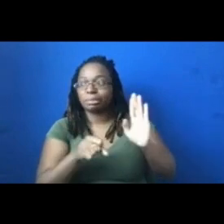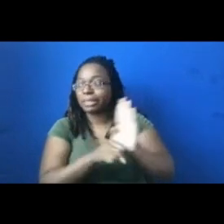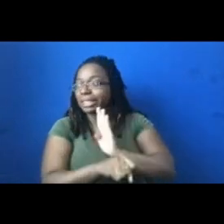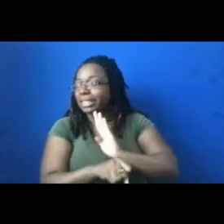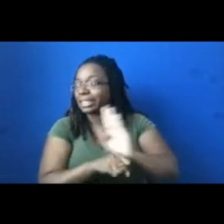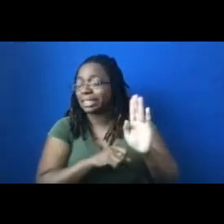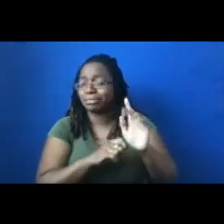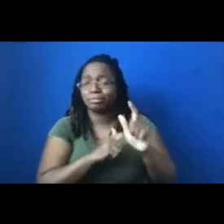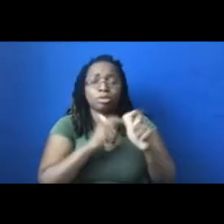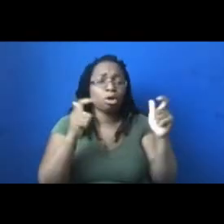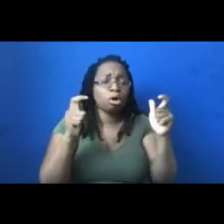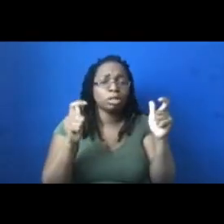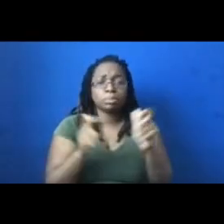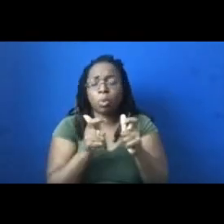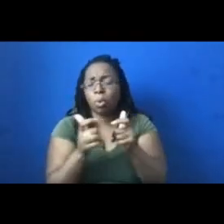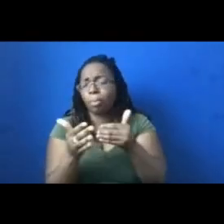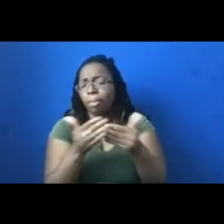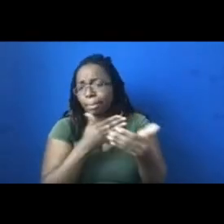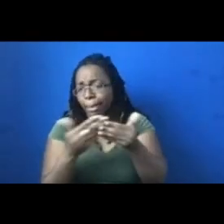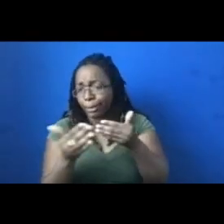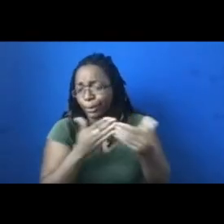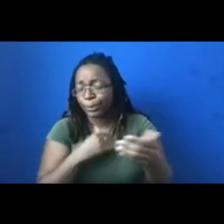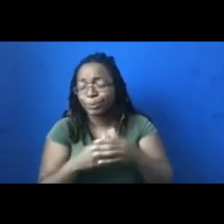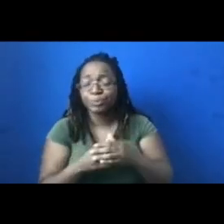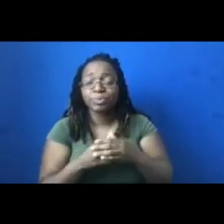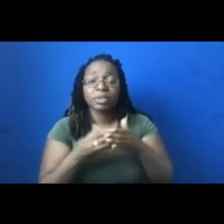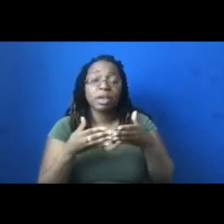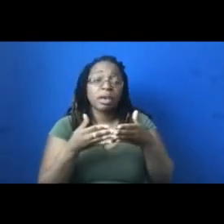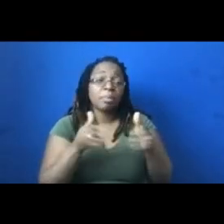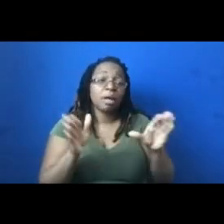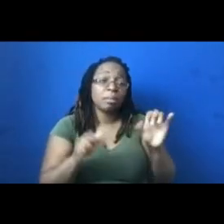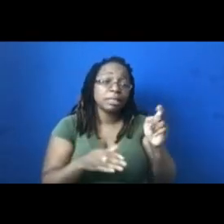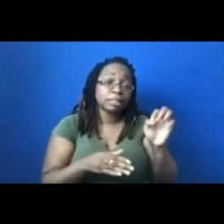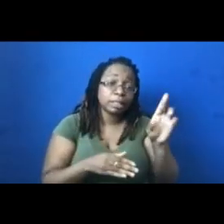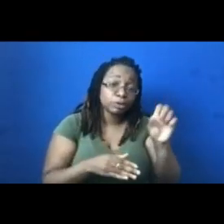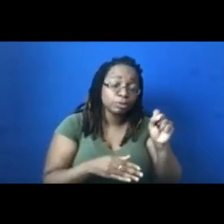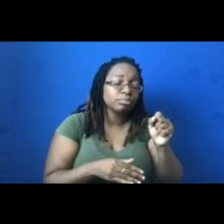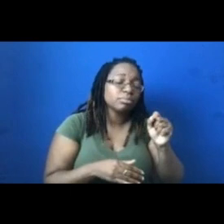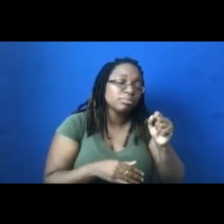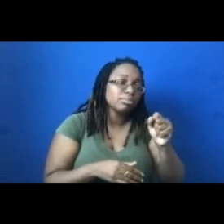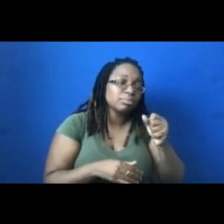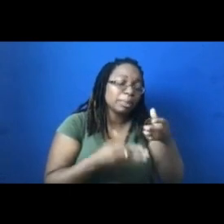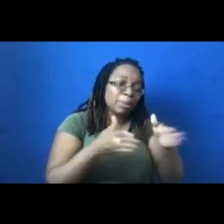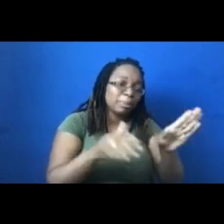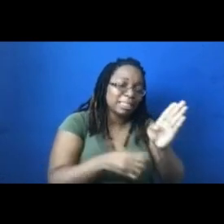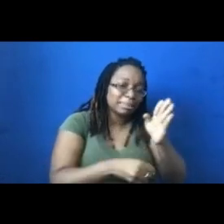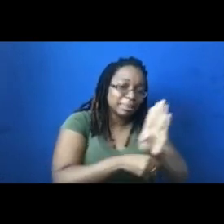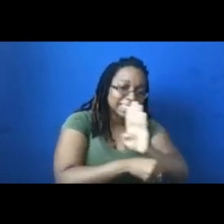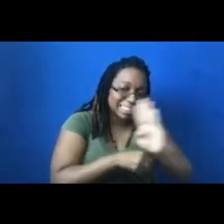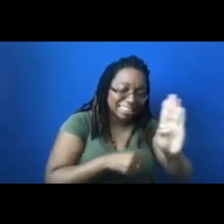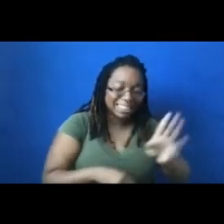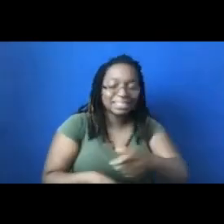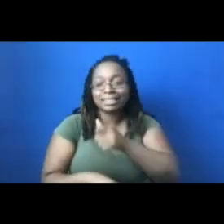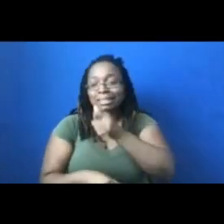small, public sector and private sector, employers. Now, you a